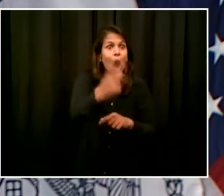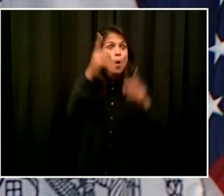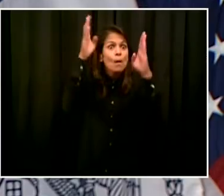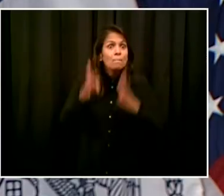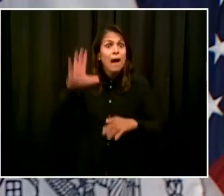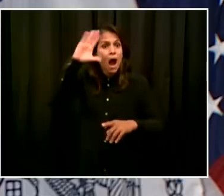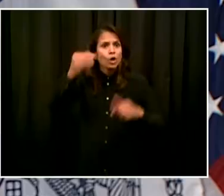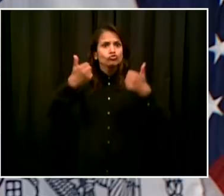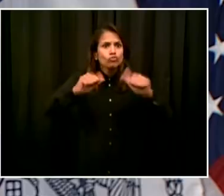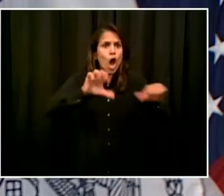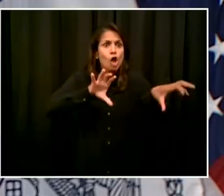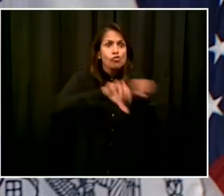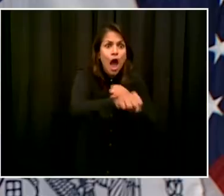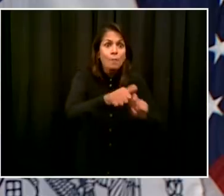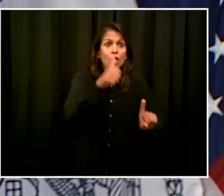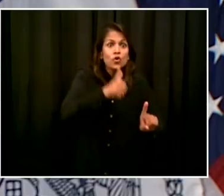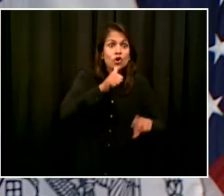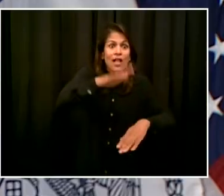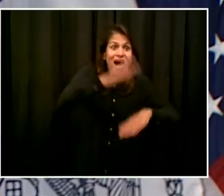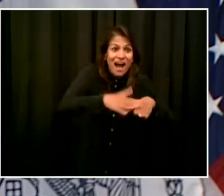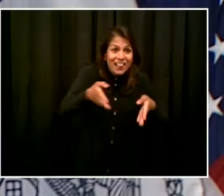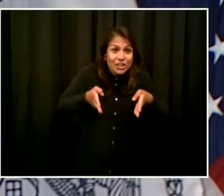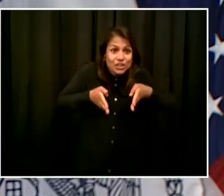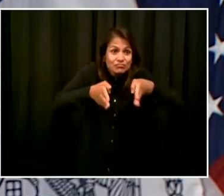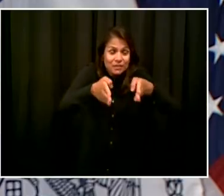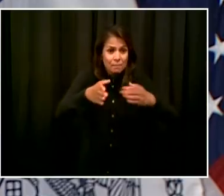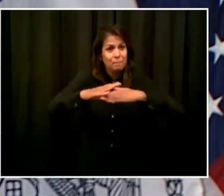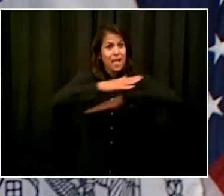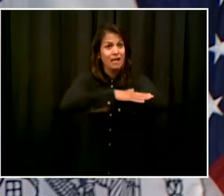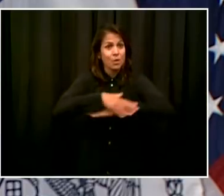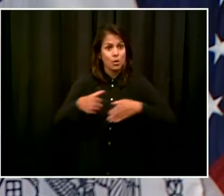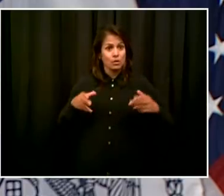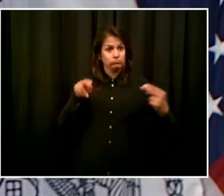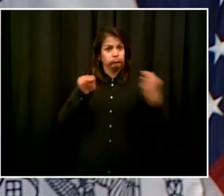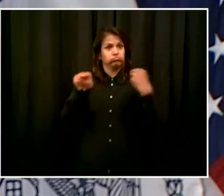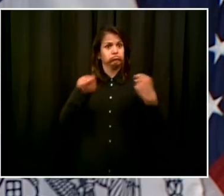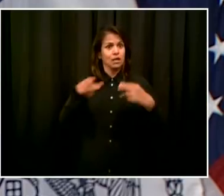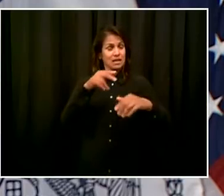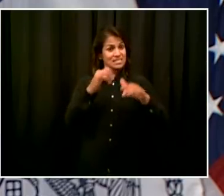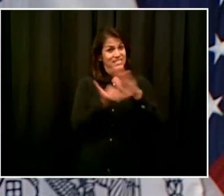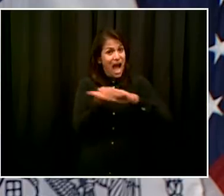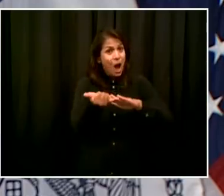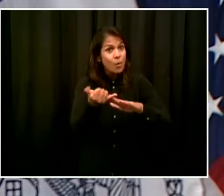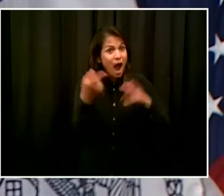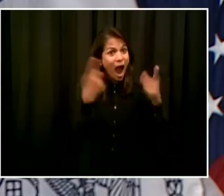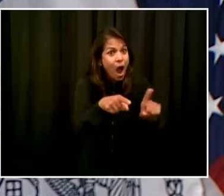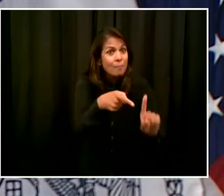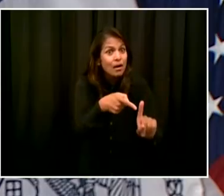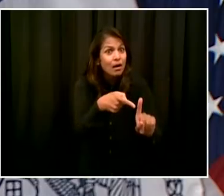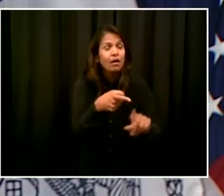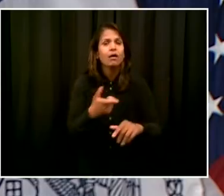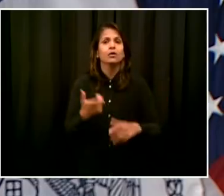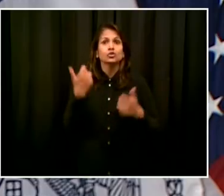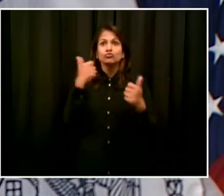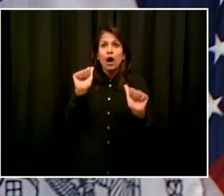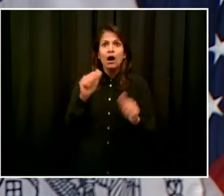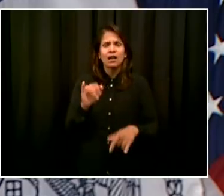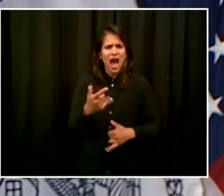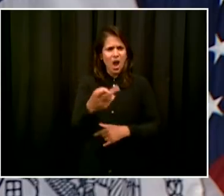I WAS GOING TO ASK ABOUT CRIMINAL JUSTICE, AND I WANT TO GO FURTHER ARE WE CONSIDERING MAYBE REVISITING